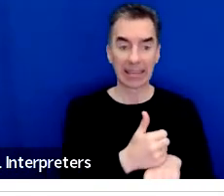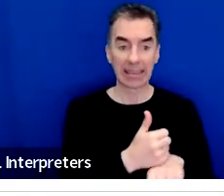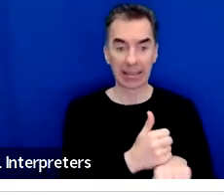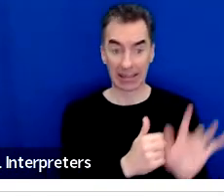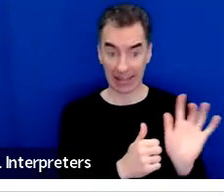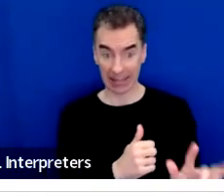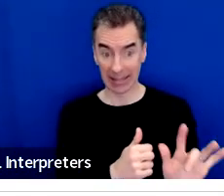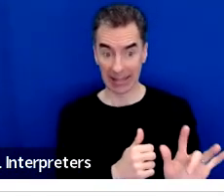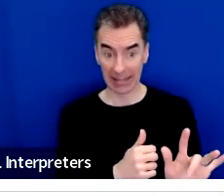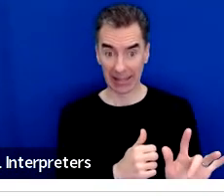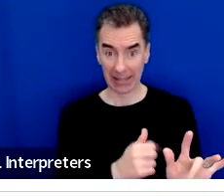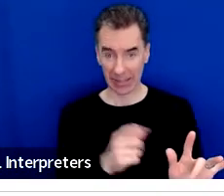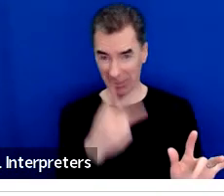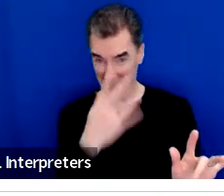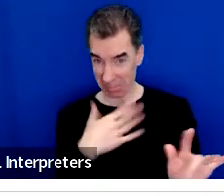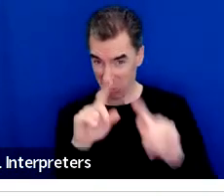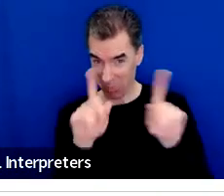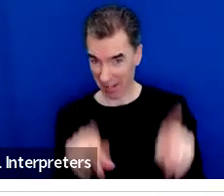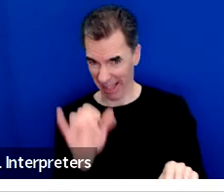you can see my screen right